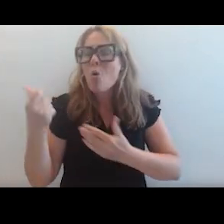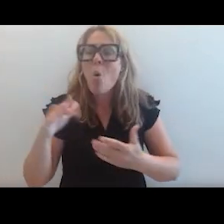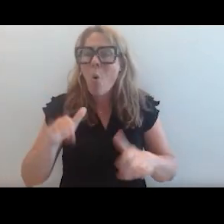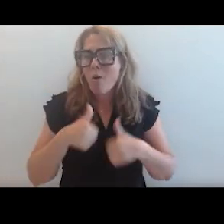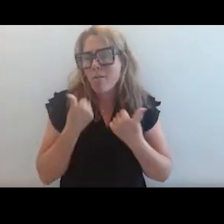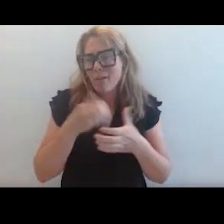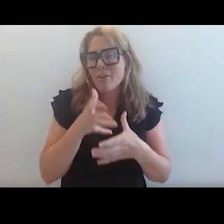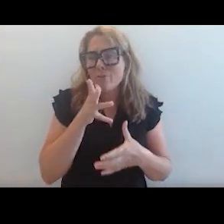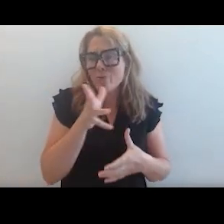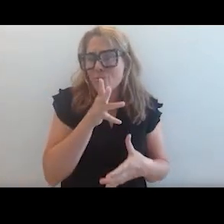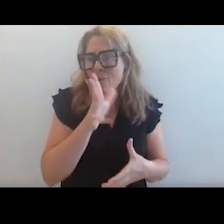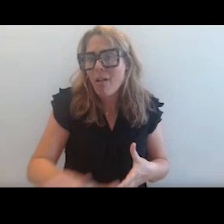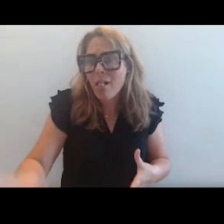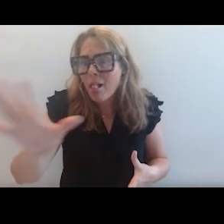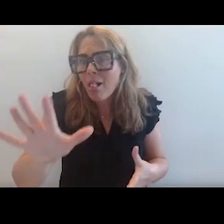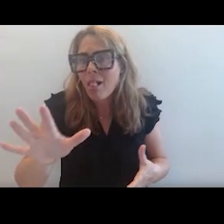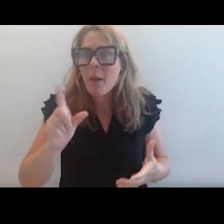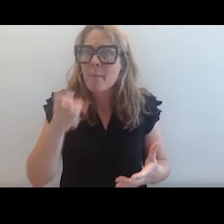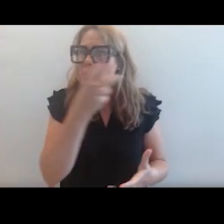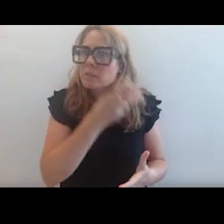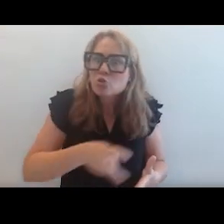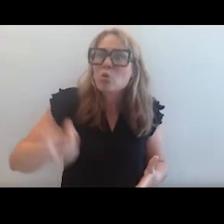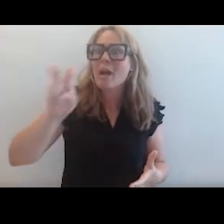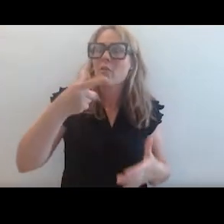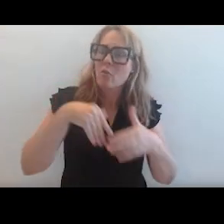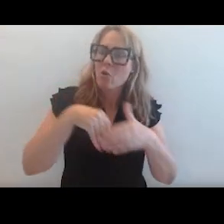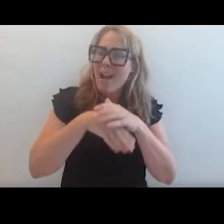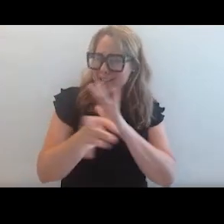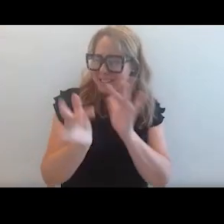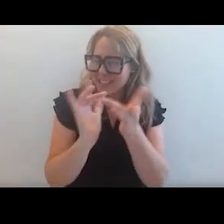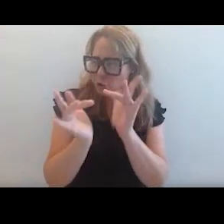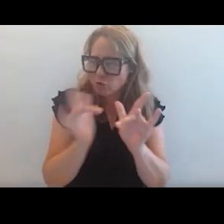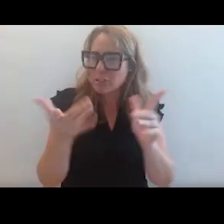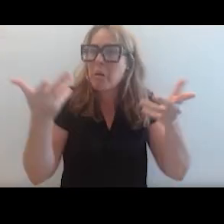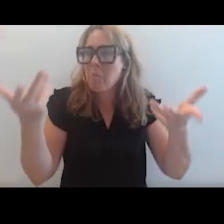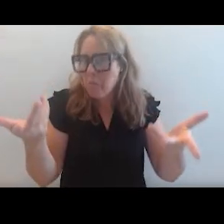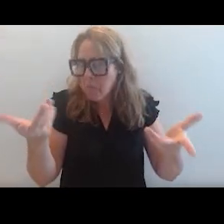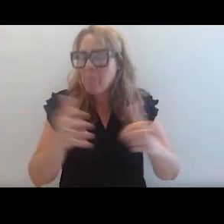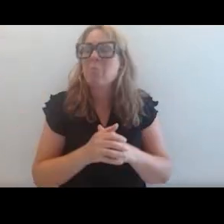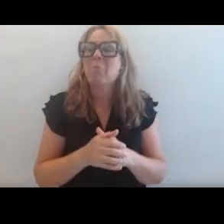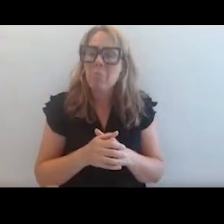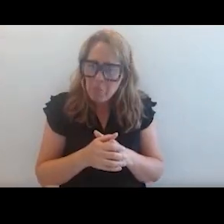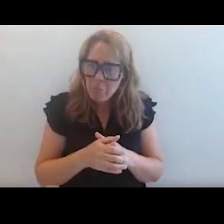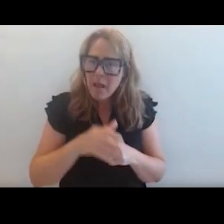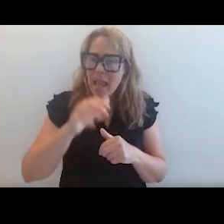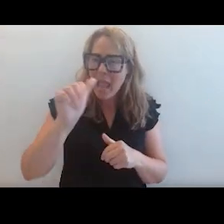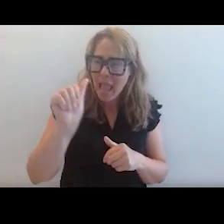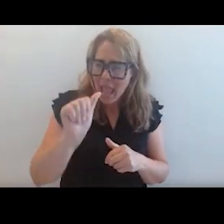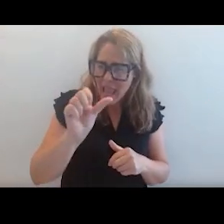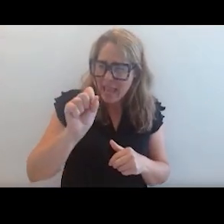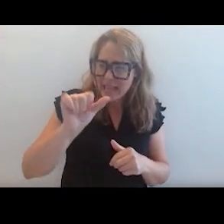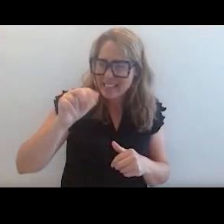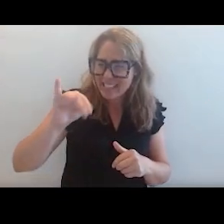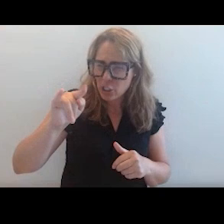or live in rural areas and must travel to access the internet. Asynchronous modules allow them to